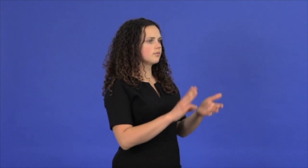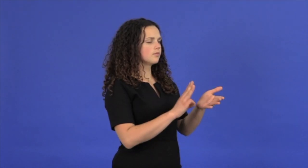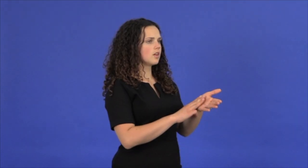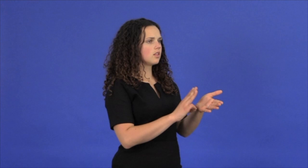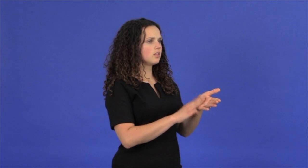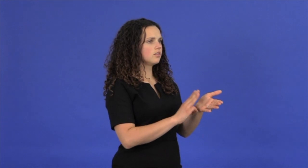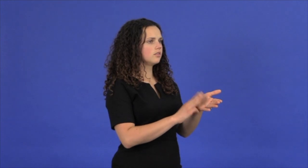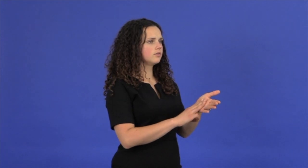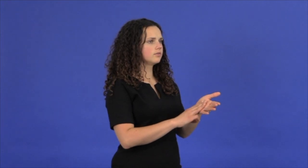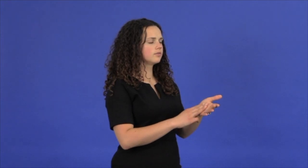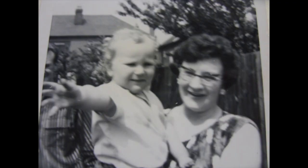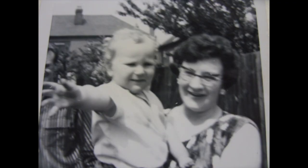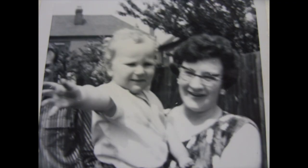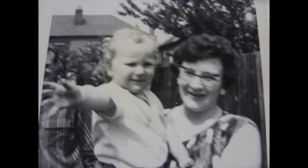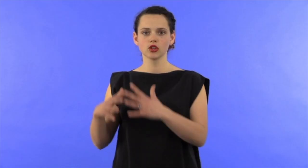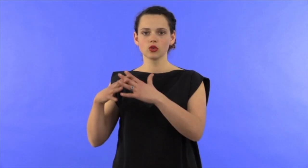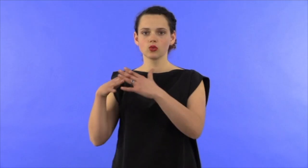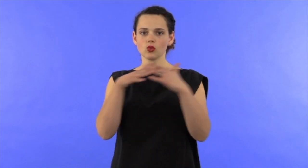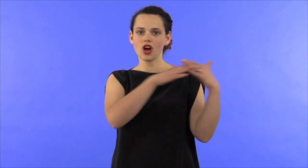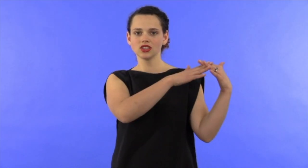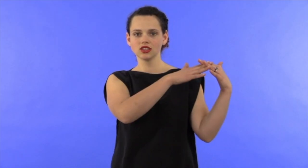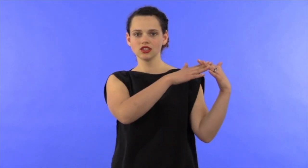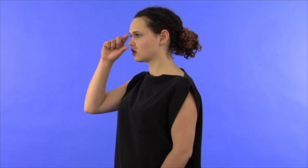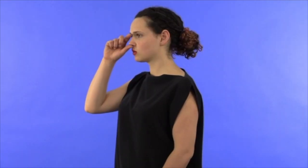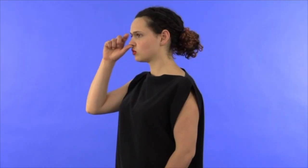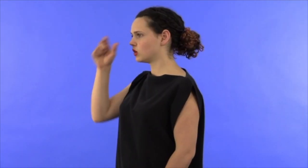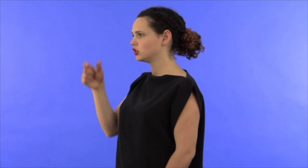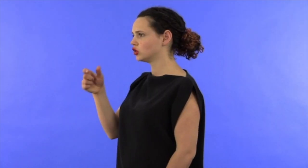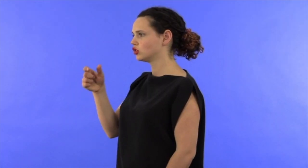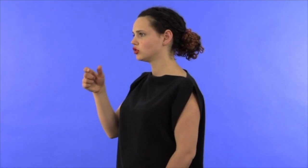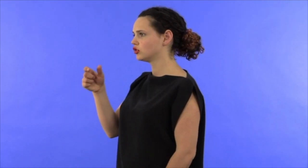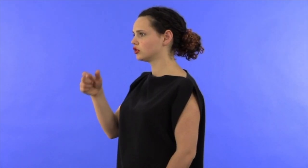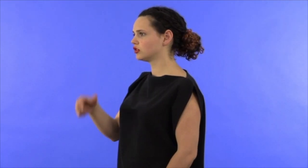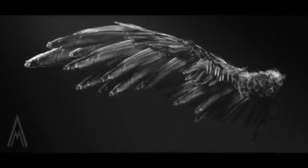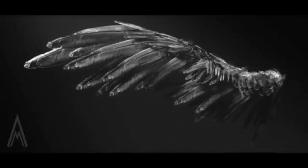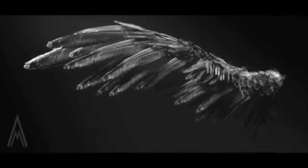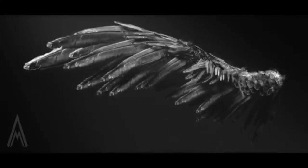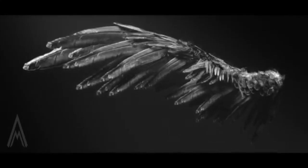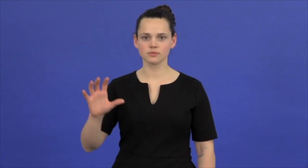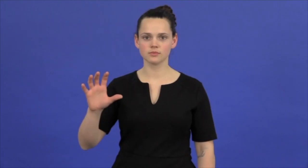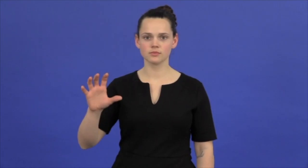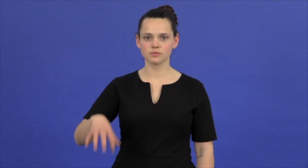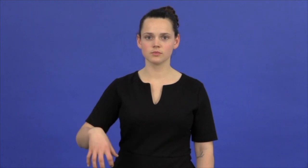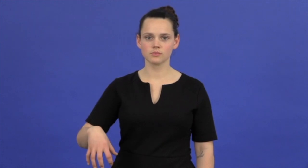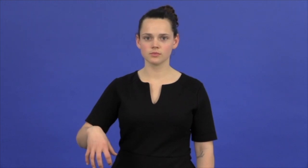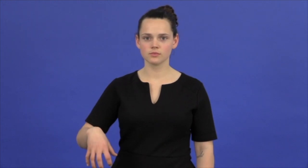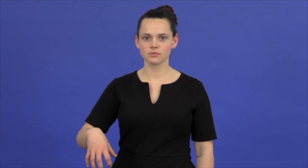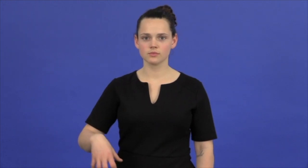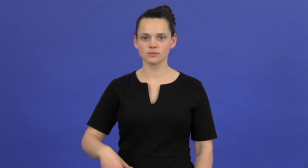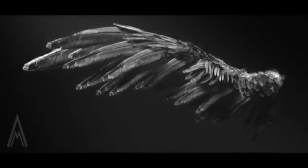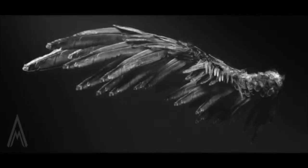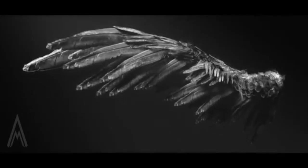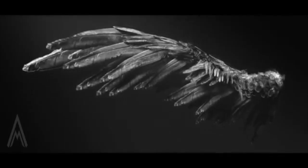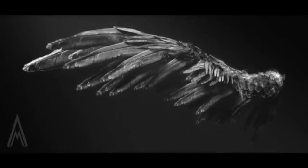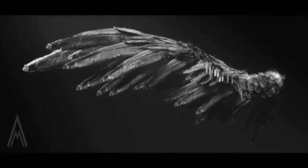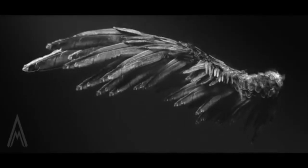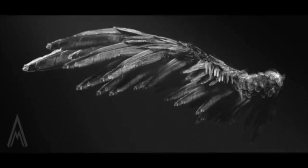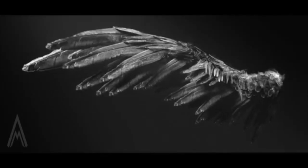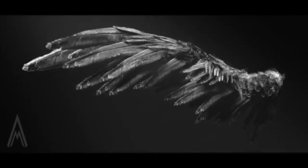My Mother was the West Wind Witch... with grasping finger nails...